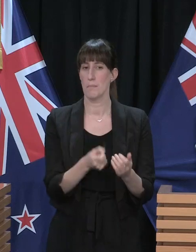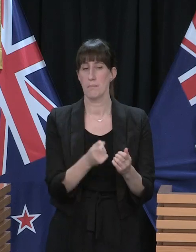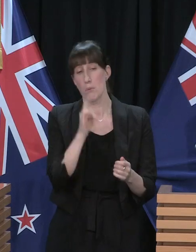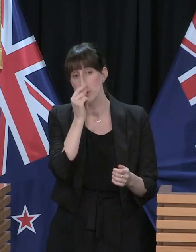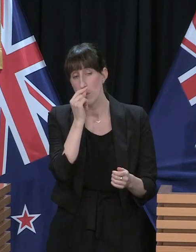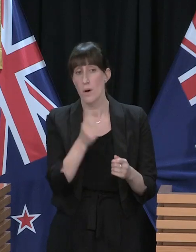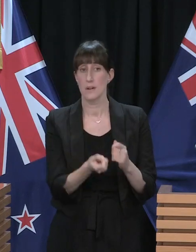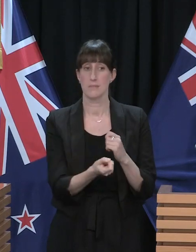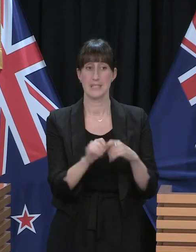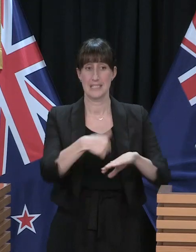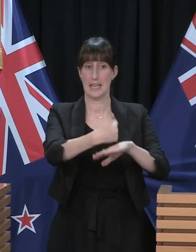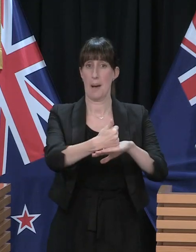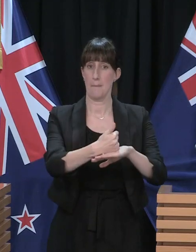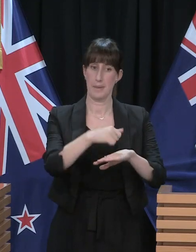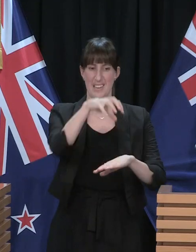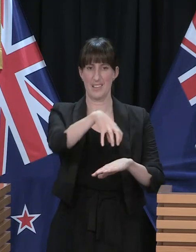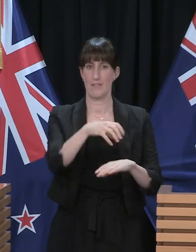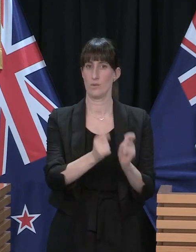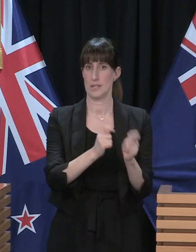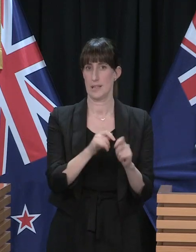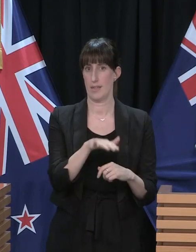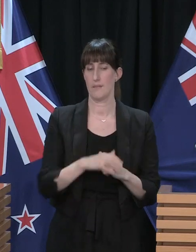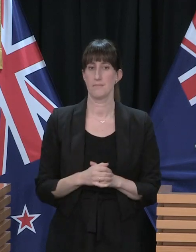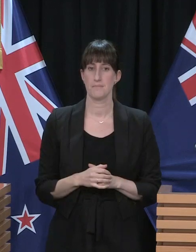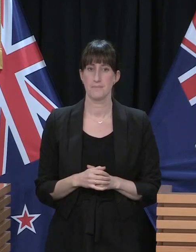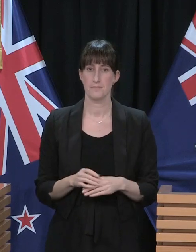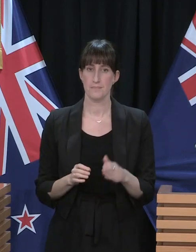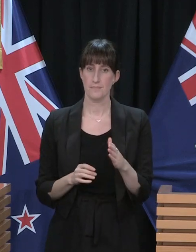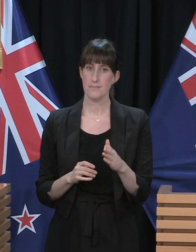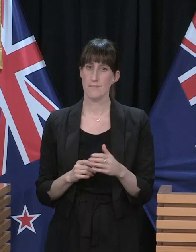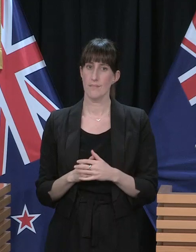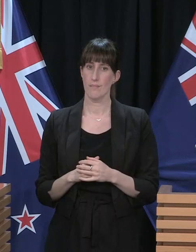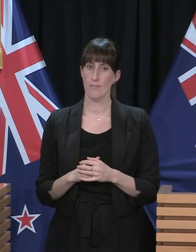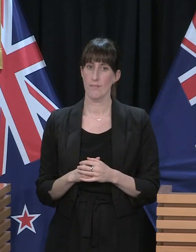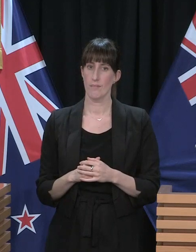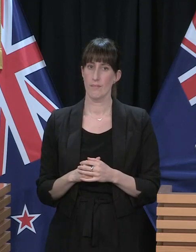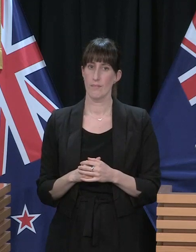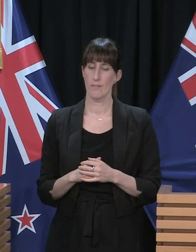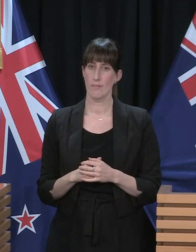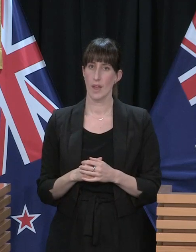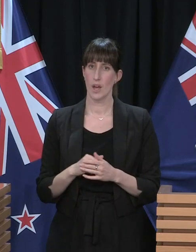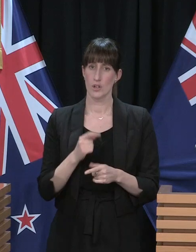little bit of a lift. We have got the opportunity to use pop-ups there as well.